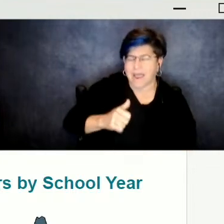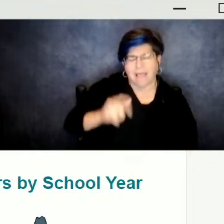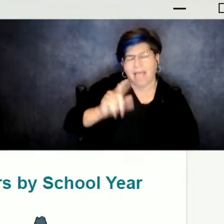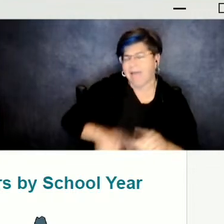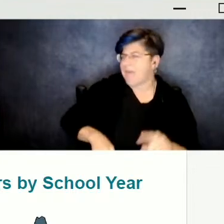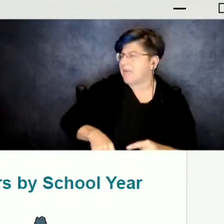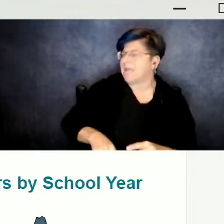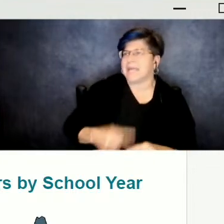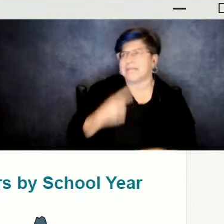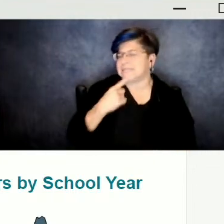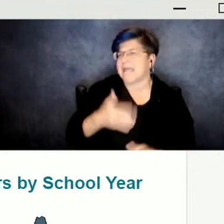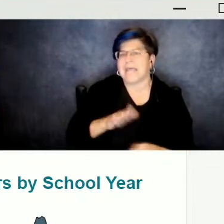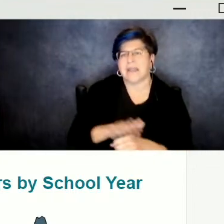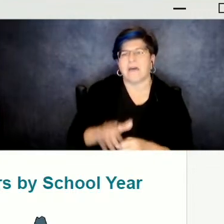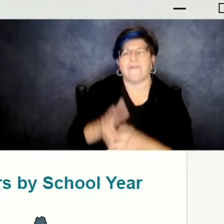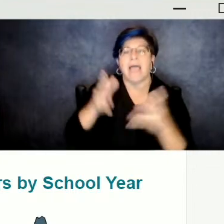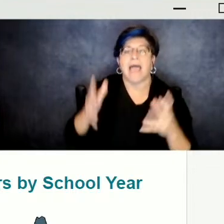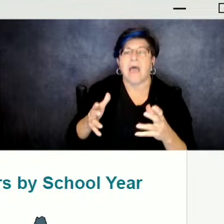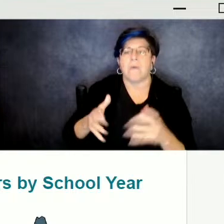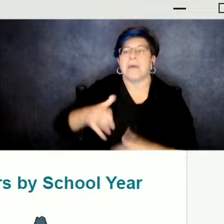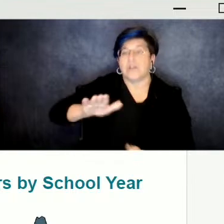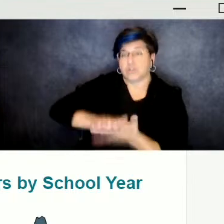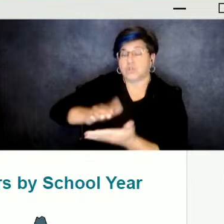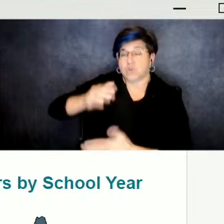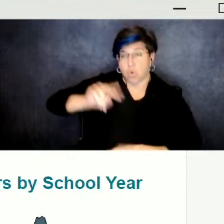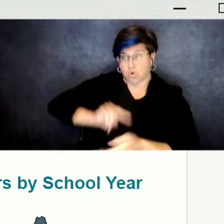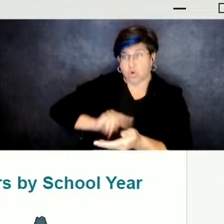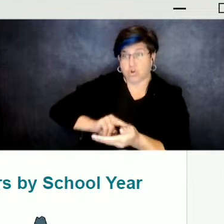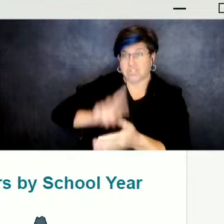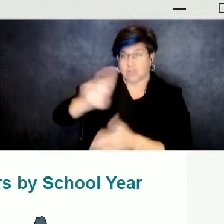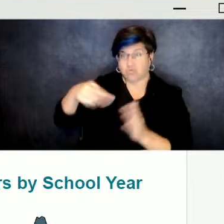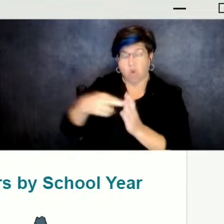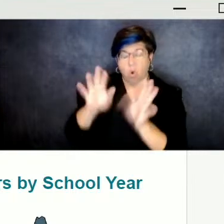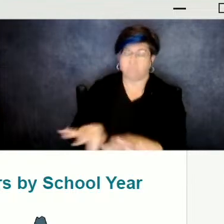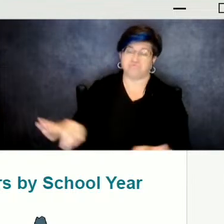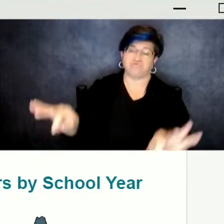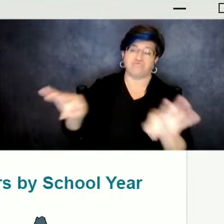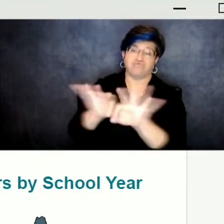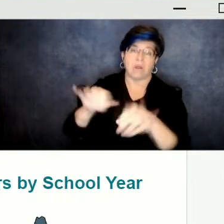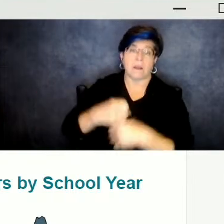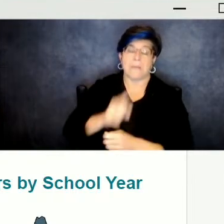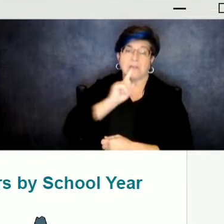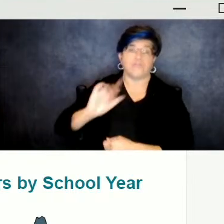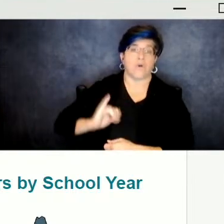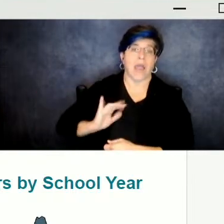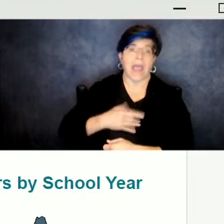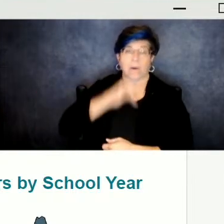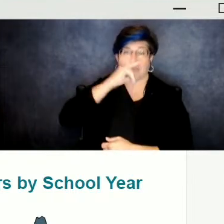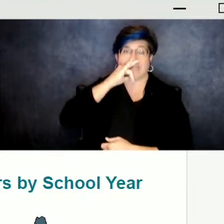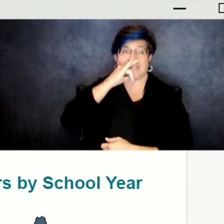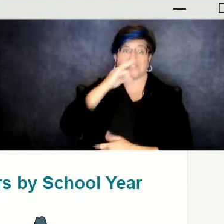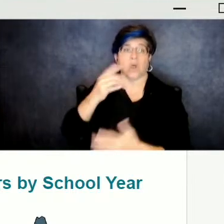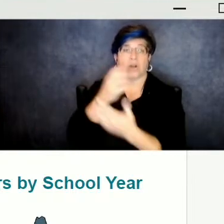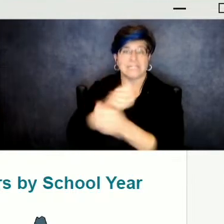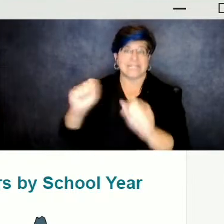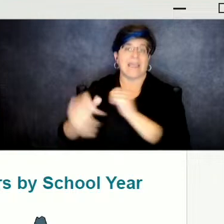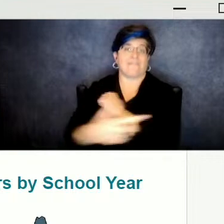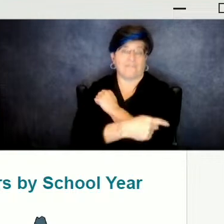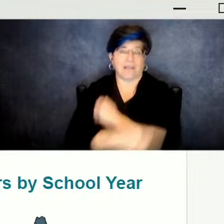FRONT LINES OF THIS EVERY SINGLE DAY. I CAN'T SAY ENOUGH HOW HOW MUCH